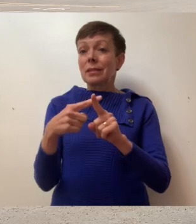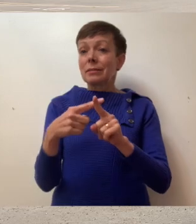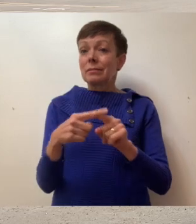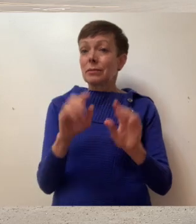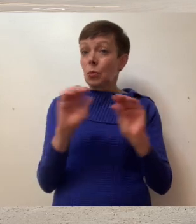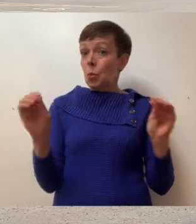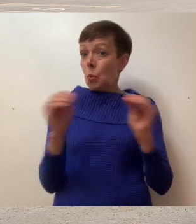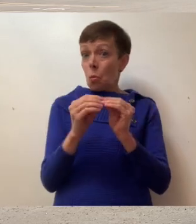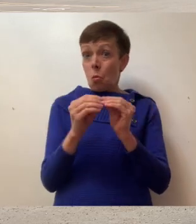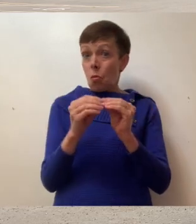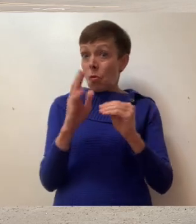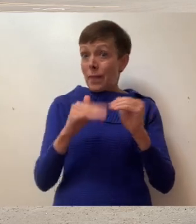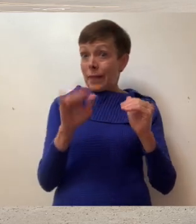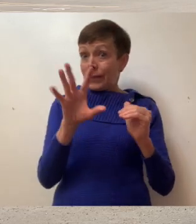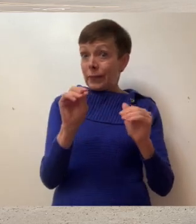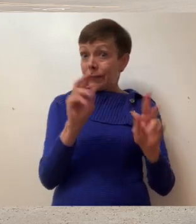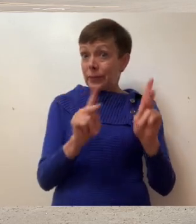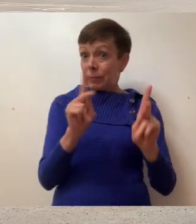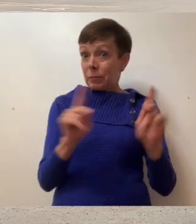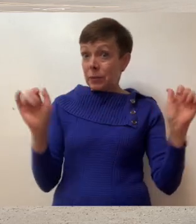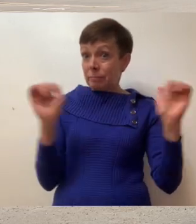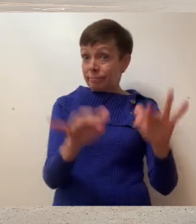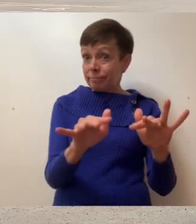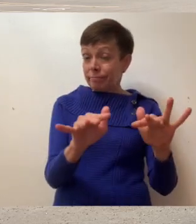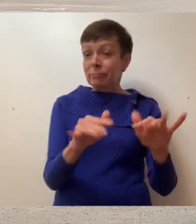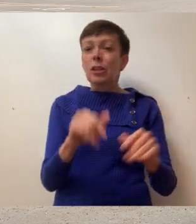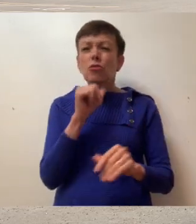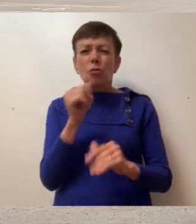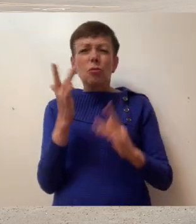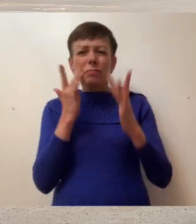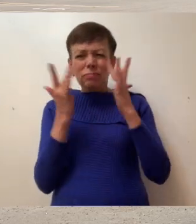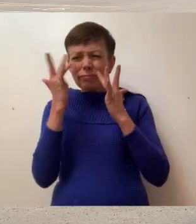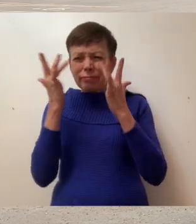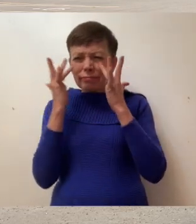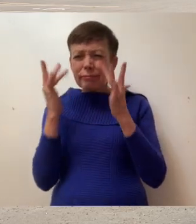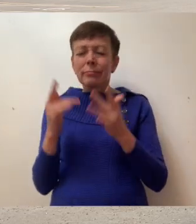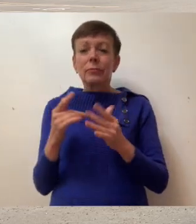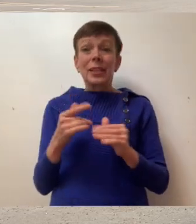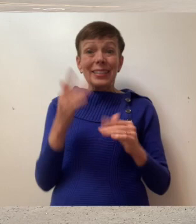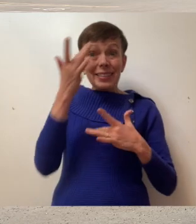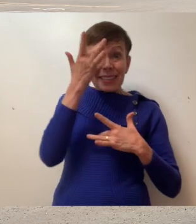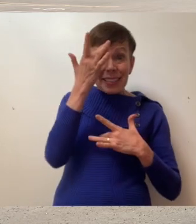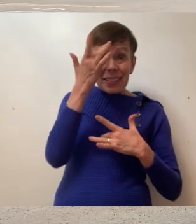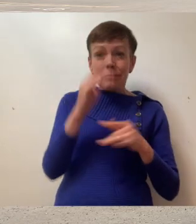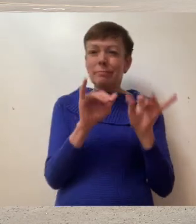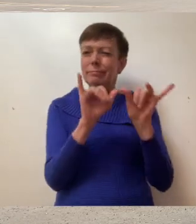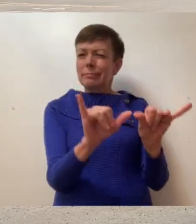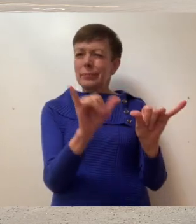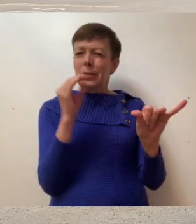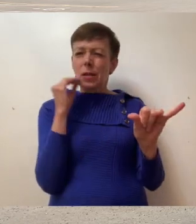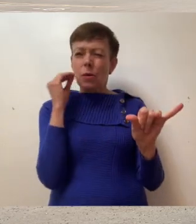touching your face, staying home when you're sick, and continuously washing and sanitizing your hands.